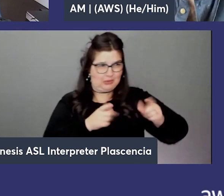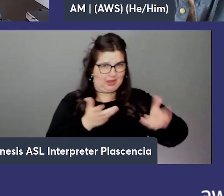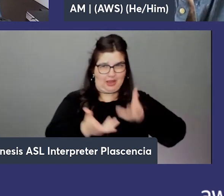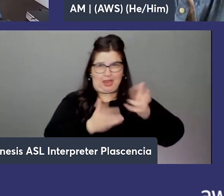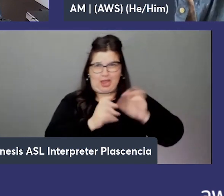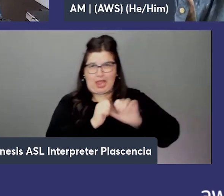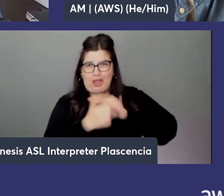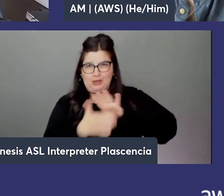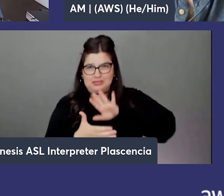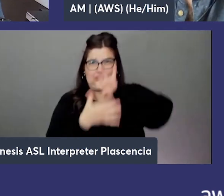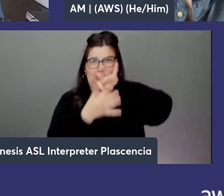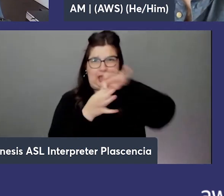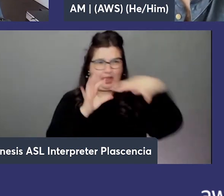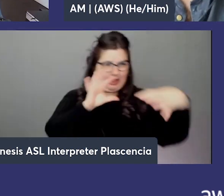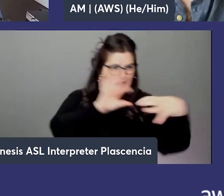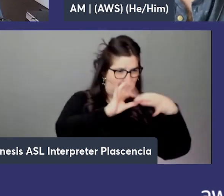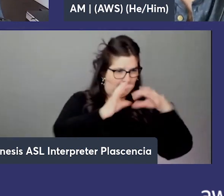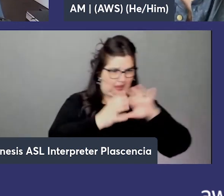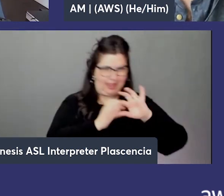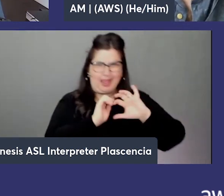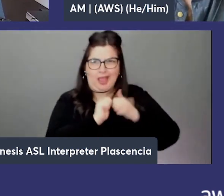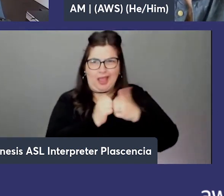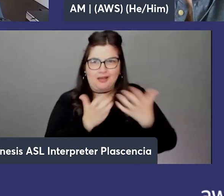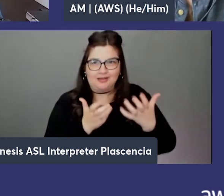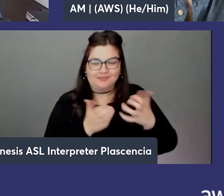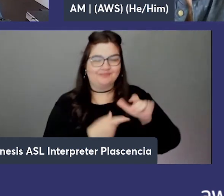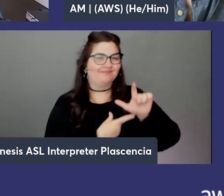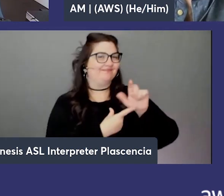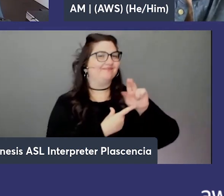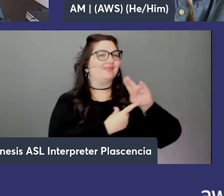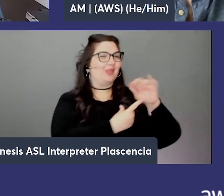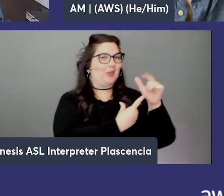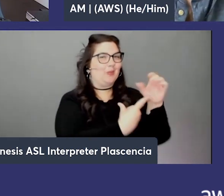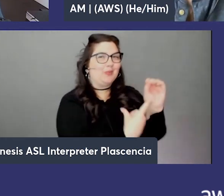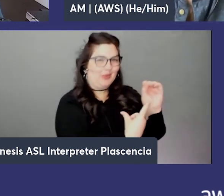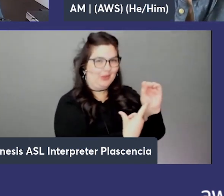And Lumigo is bringing the visibility,